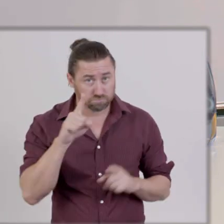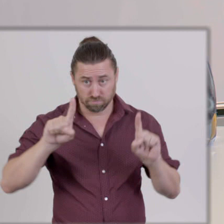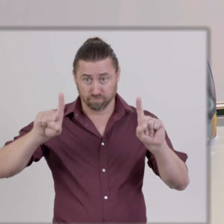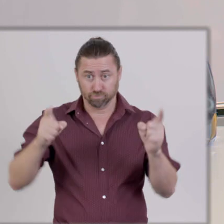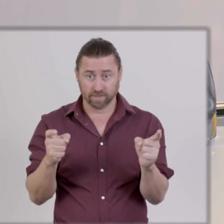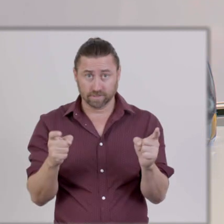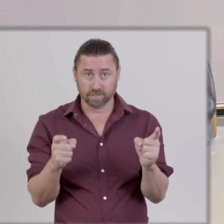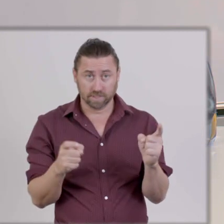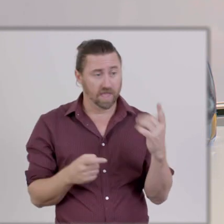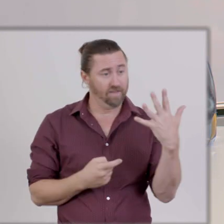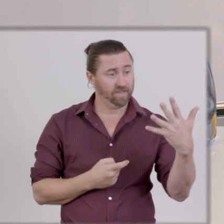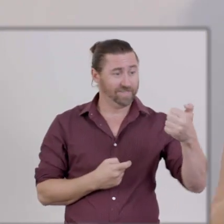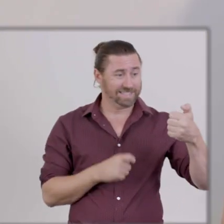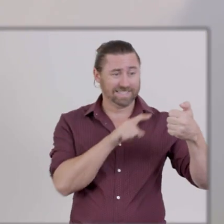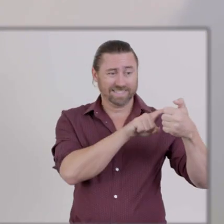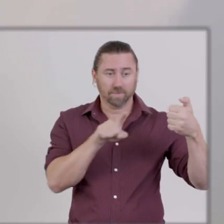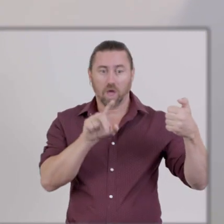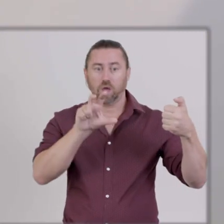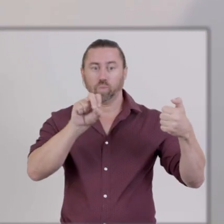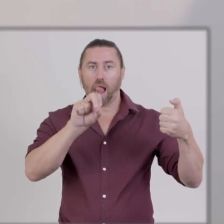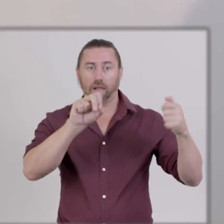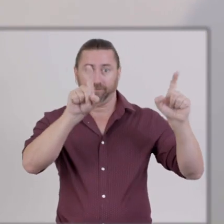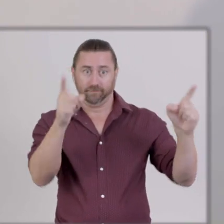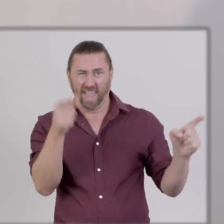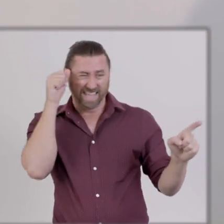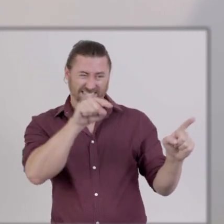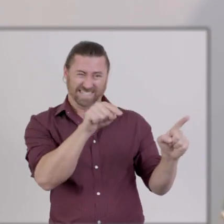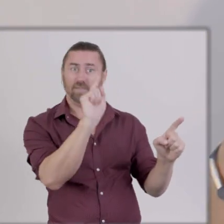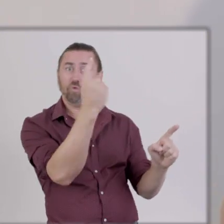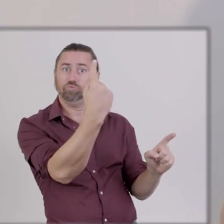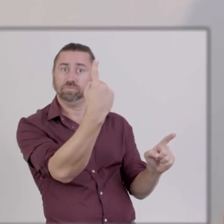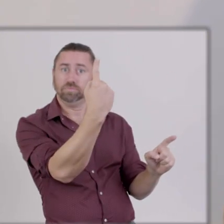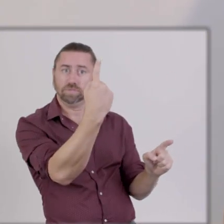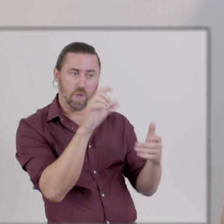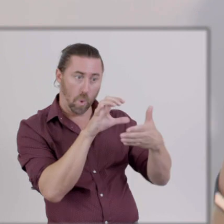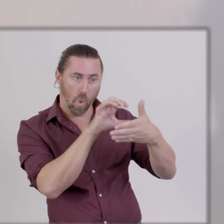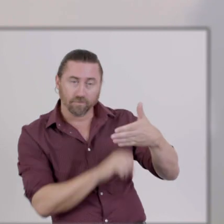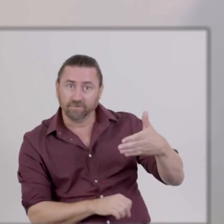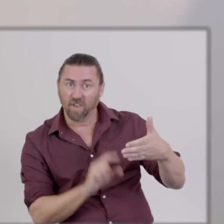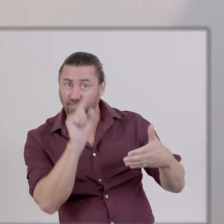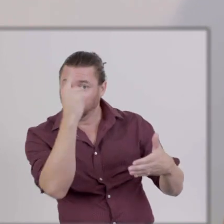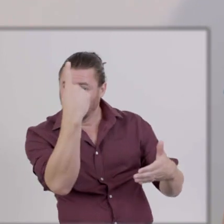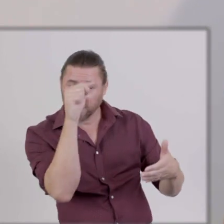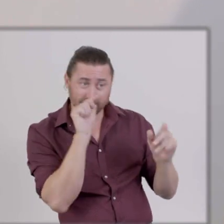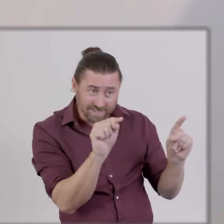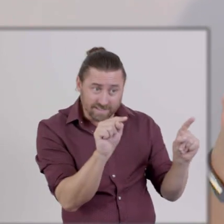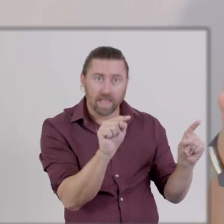Placing brackets around the 56 subtract 12 makes sure that we do the subtraction first.